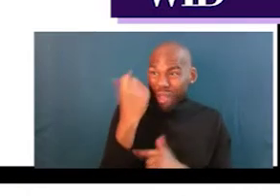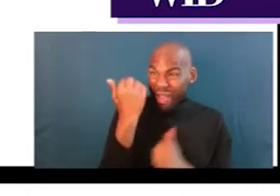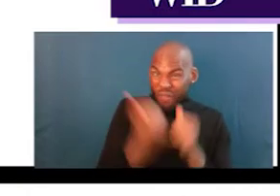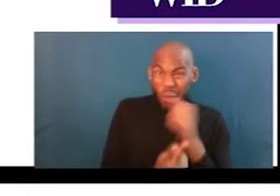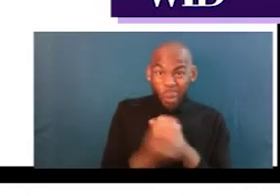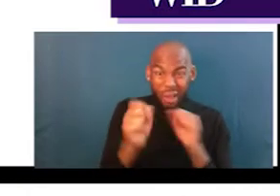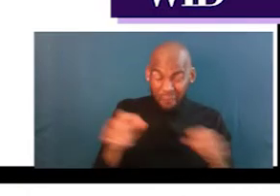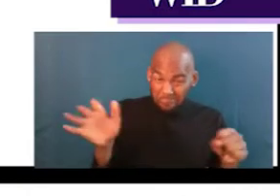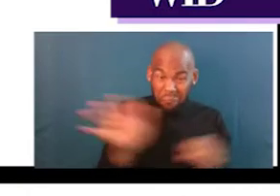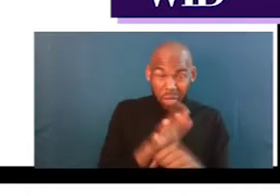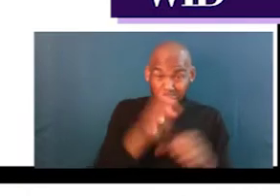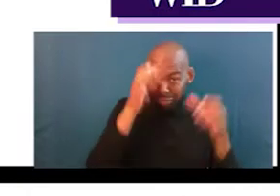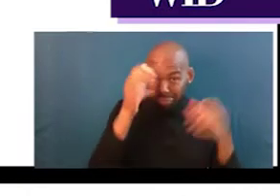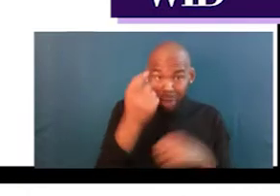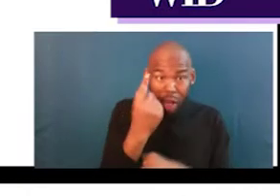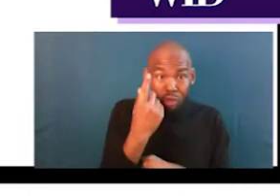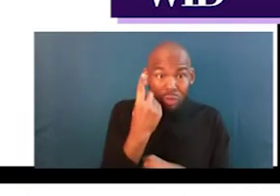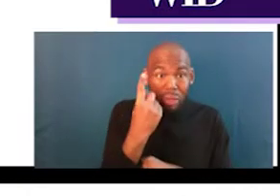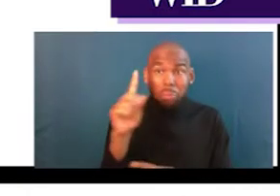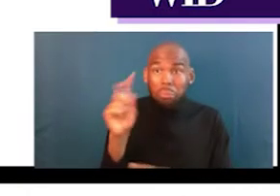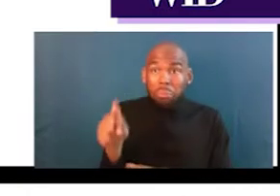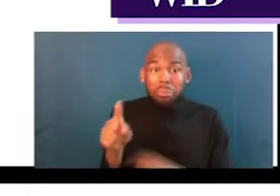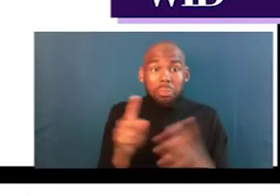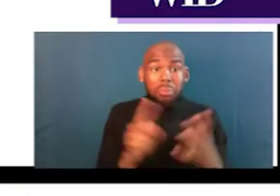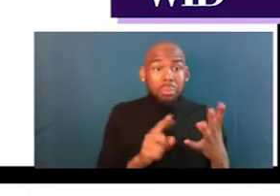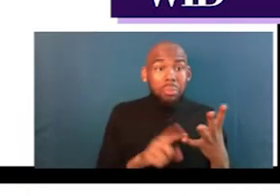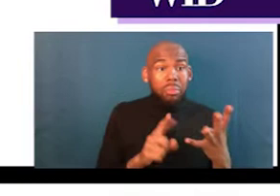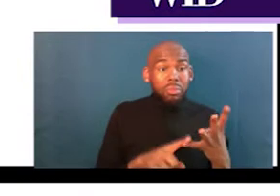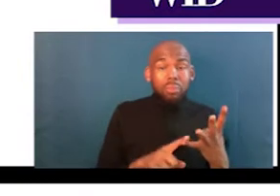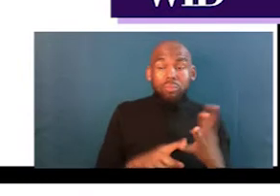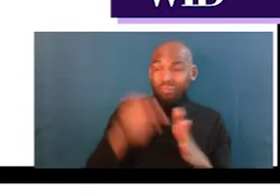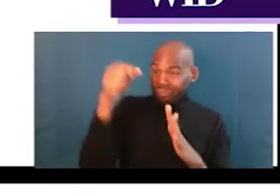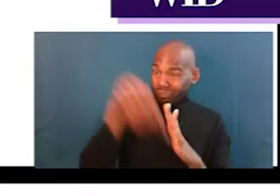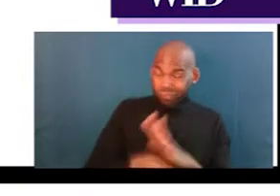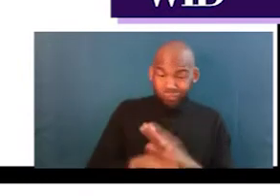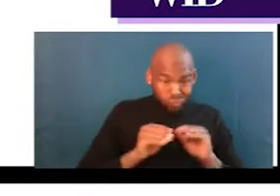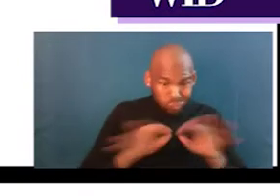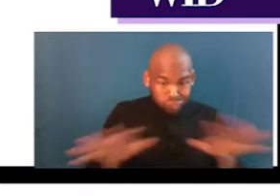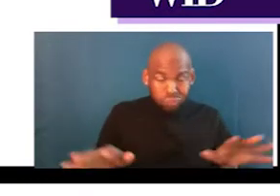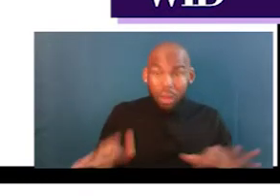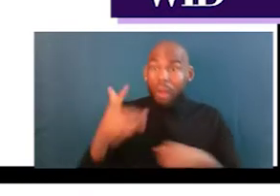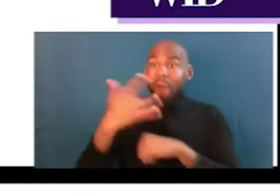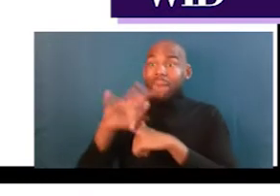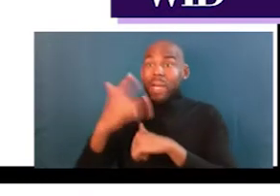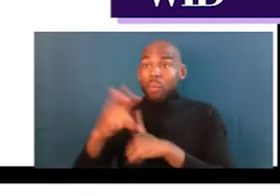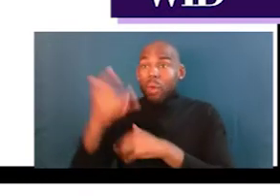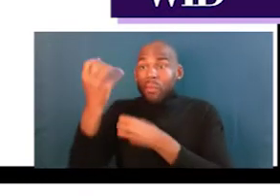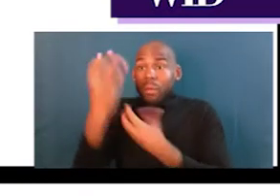by everyone? And robust, is this information available to everyone? These guidelines were